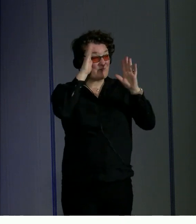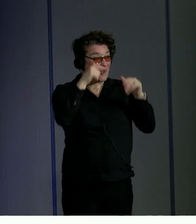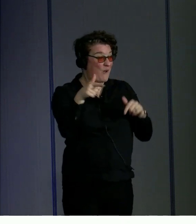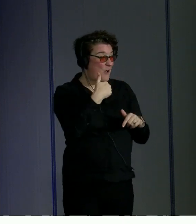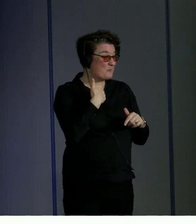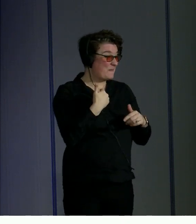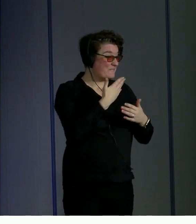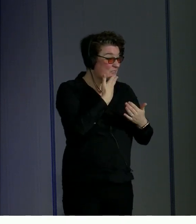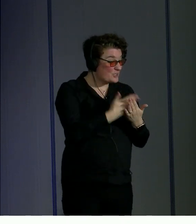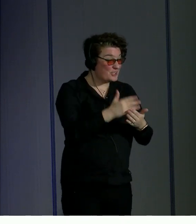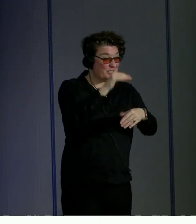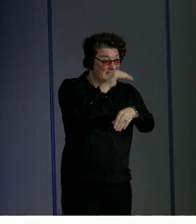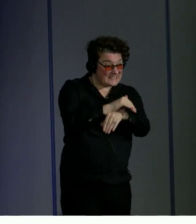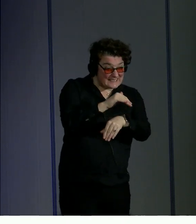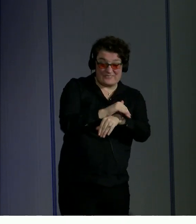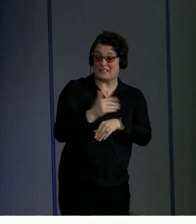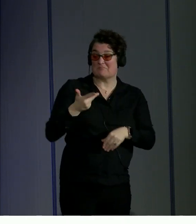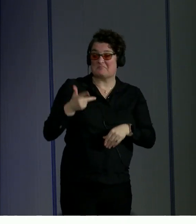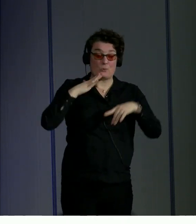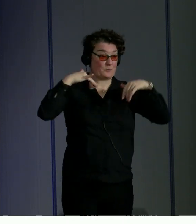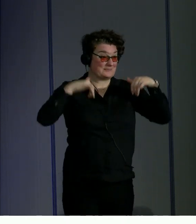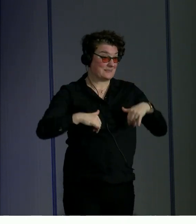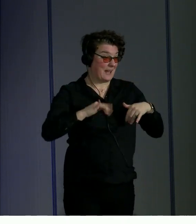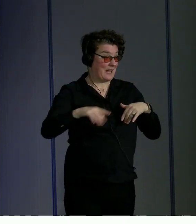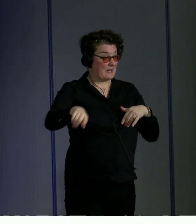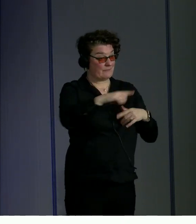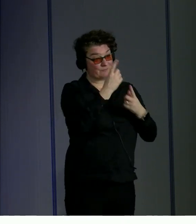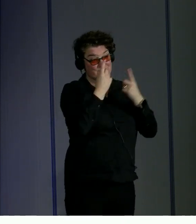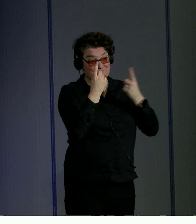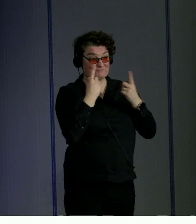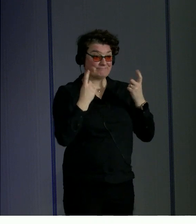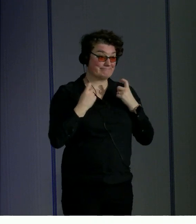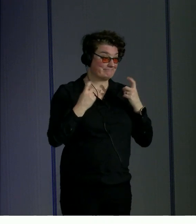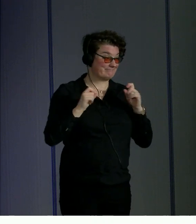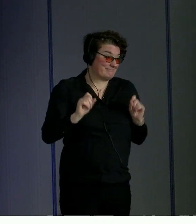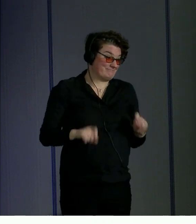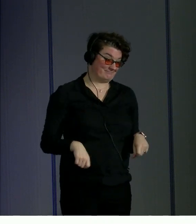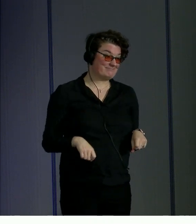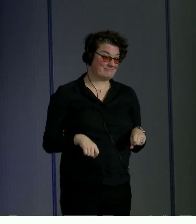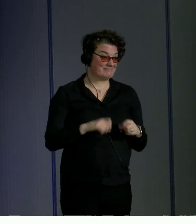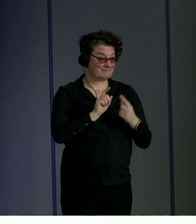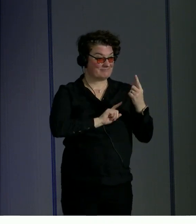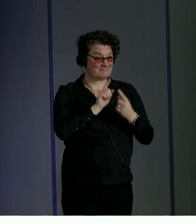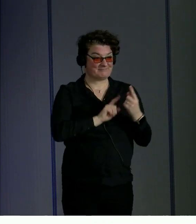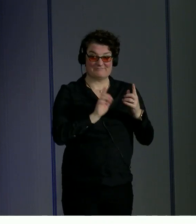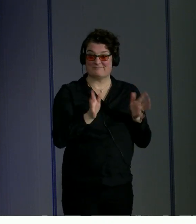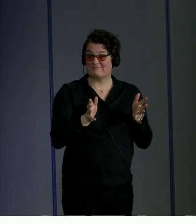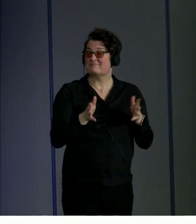if we'll be up here if you have questions you like to talk with us individually. As we said,